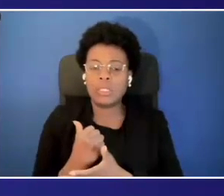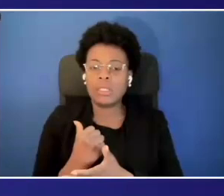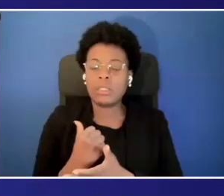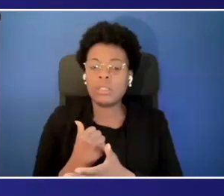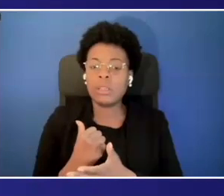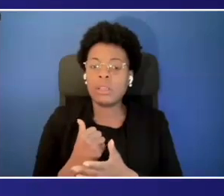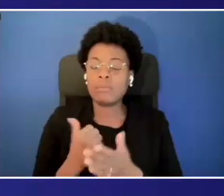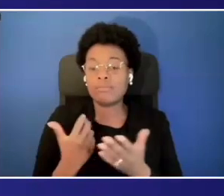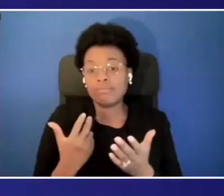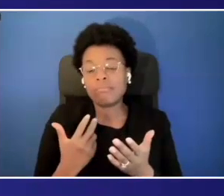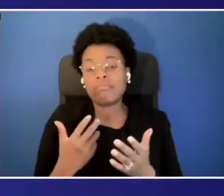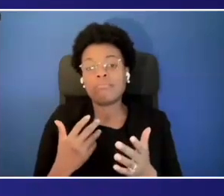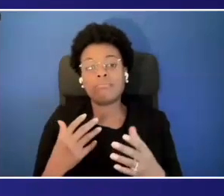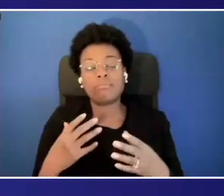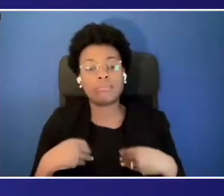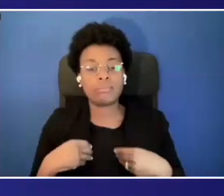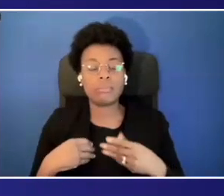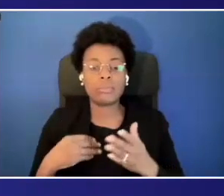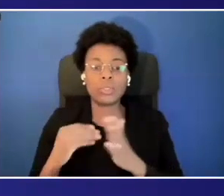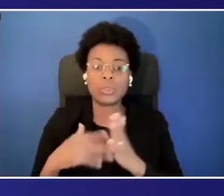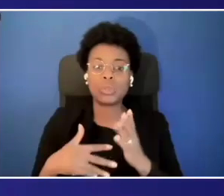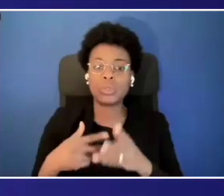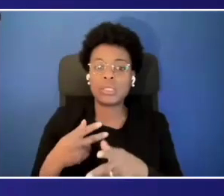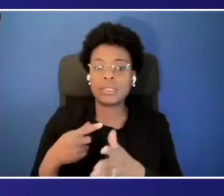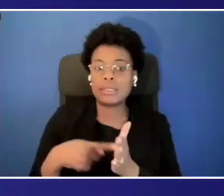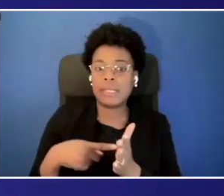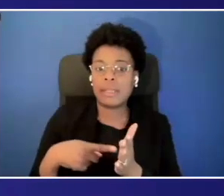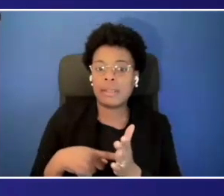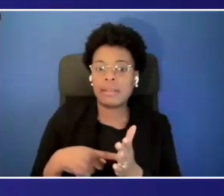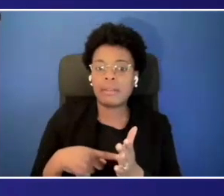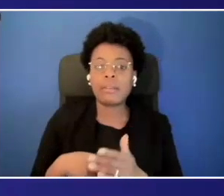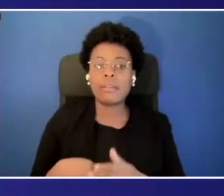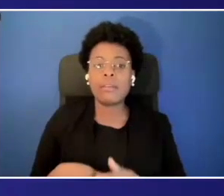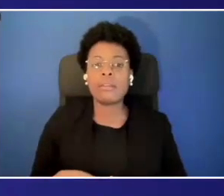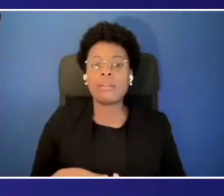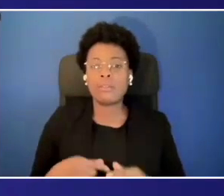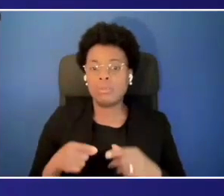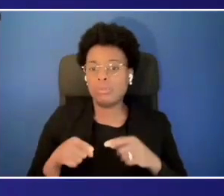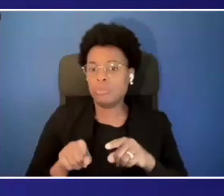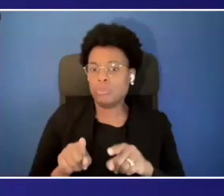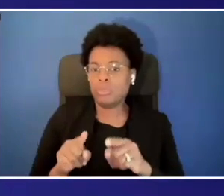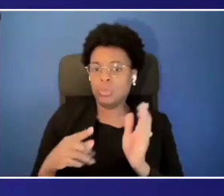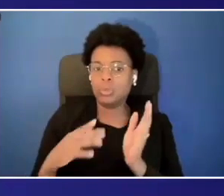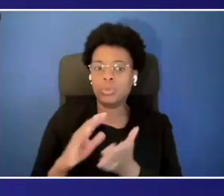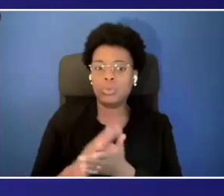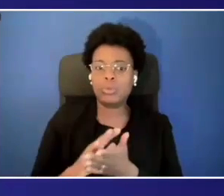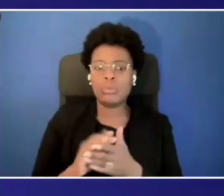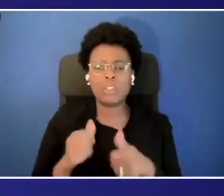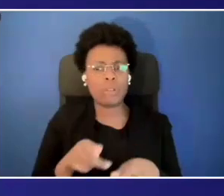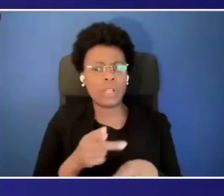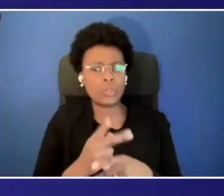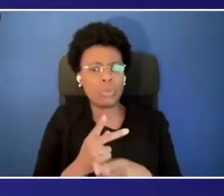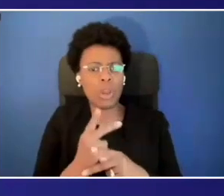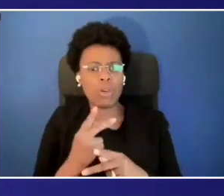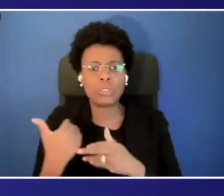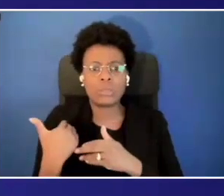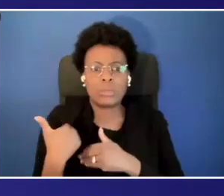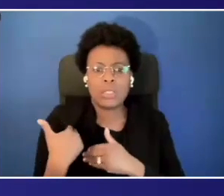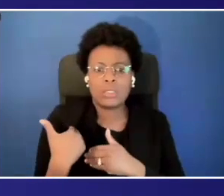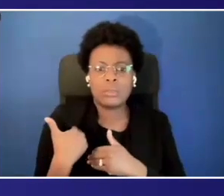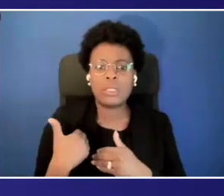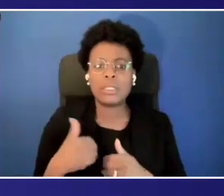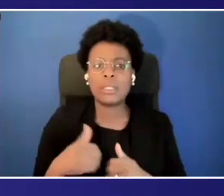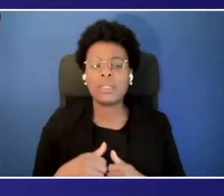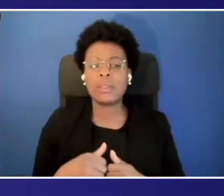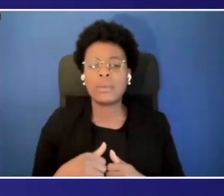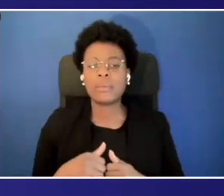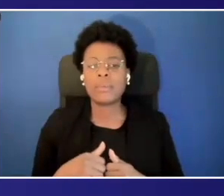And some for daily living. You have to understand when I was 1st out, I was living on my mother's couch.